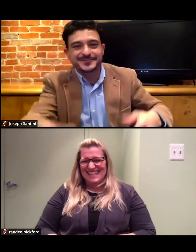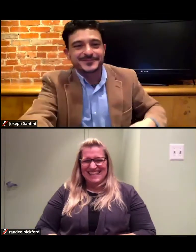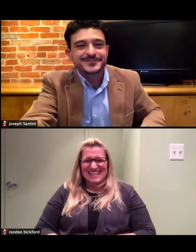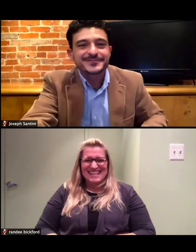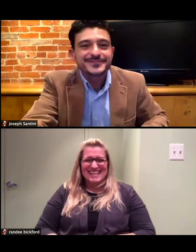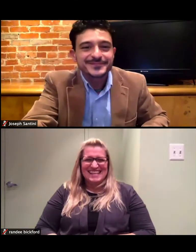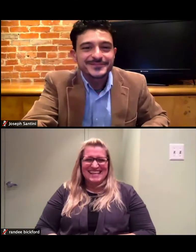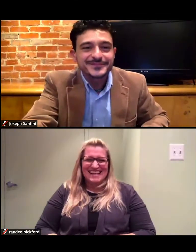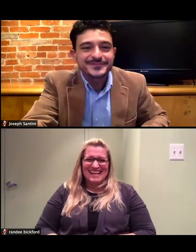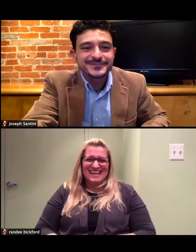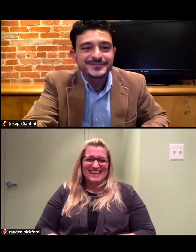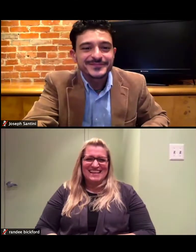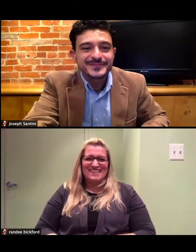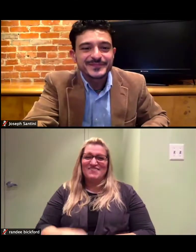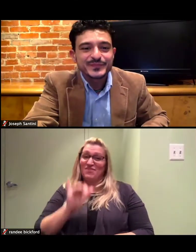as we move forward with the next slide.